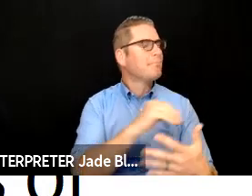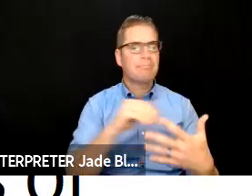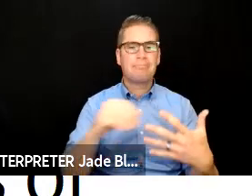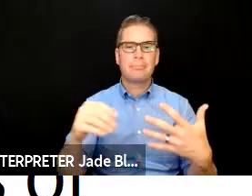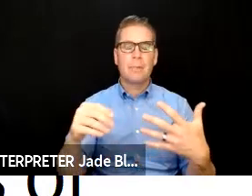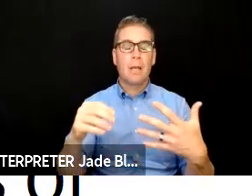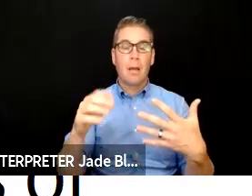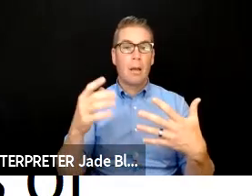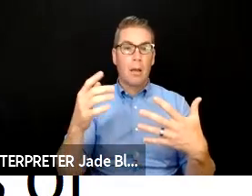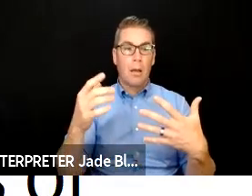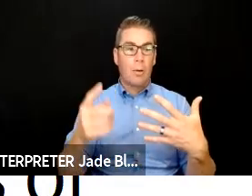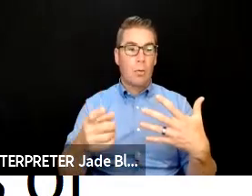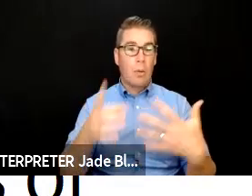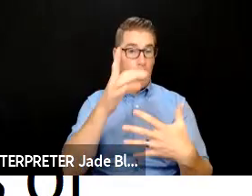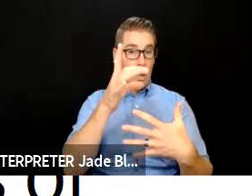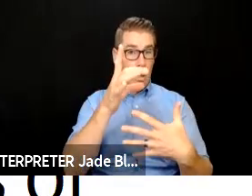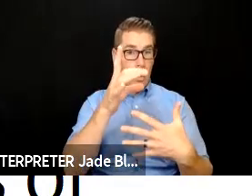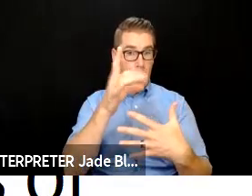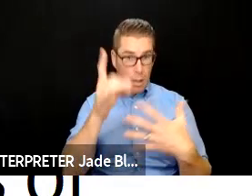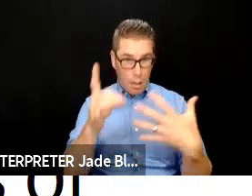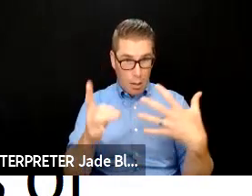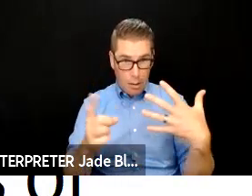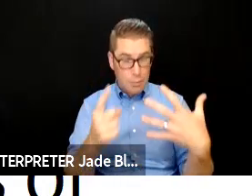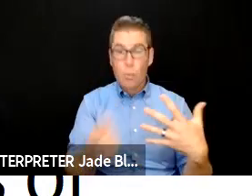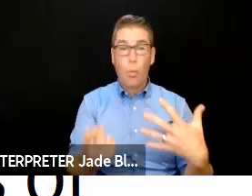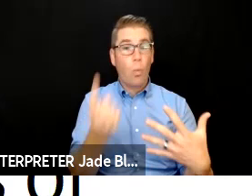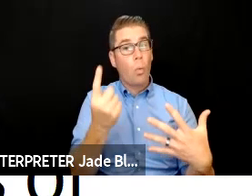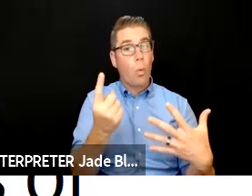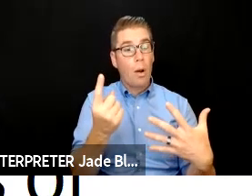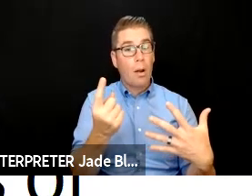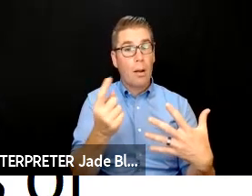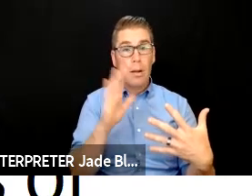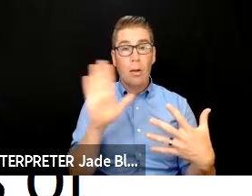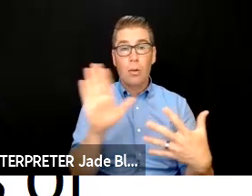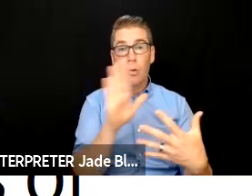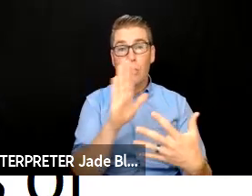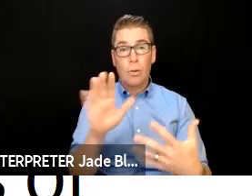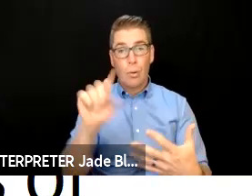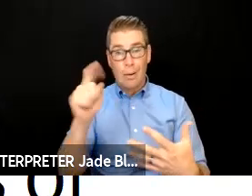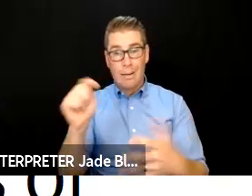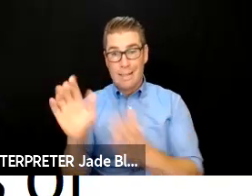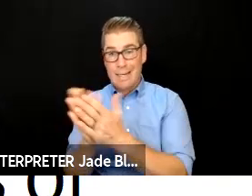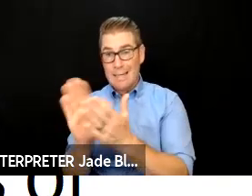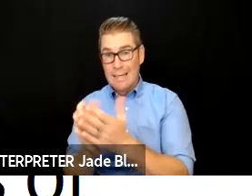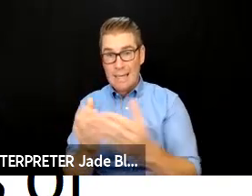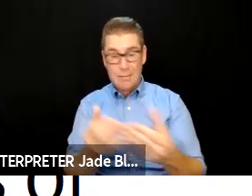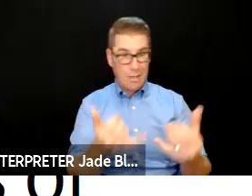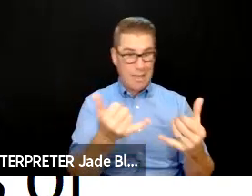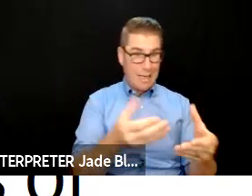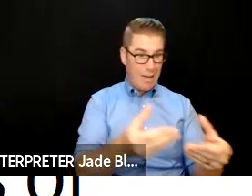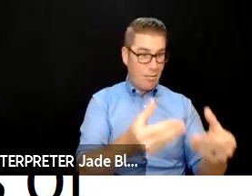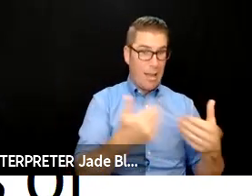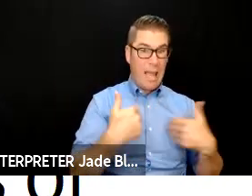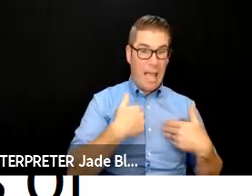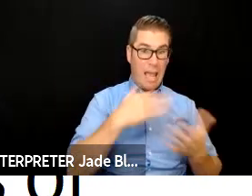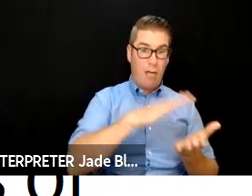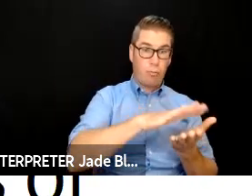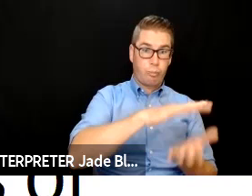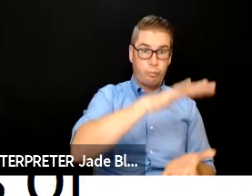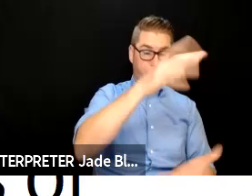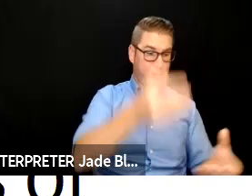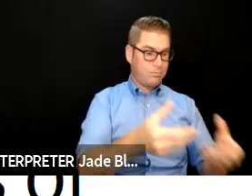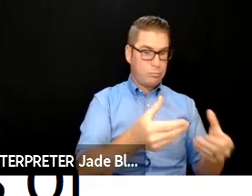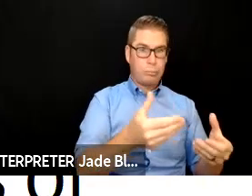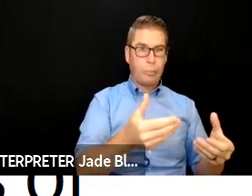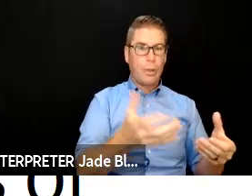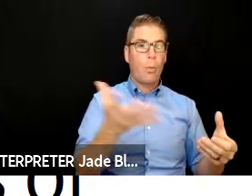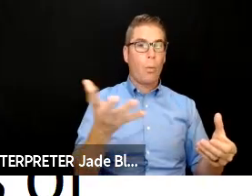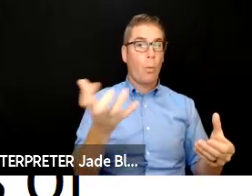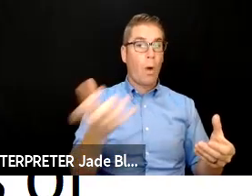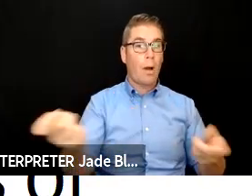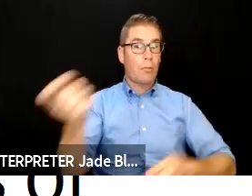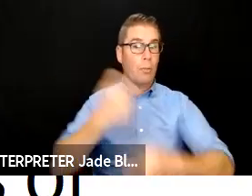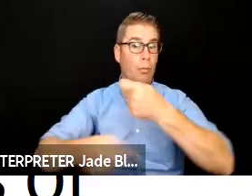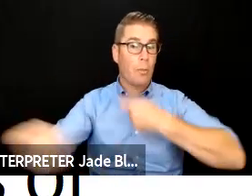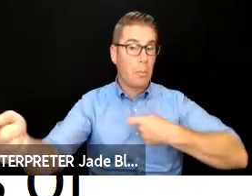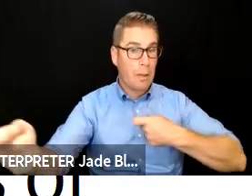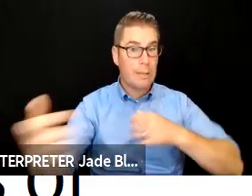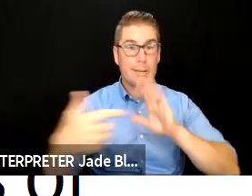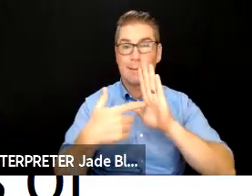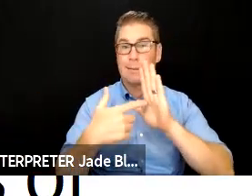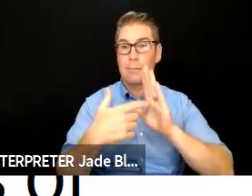Sally Potter: One option is just a reform to find a textbook to replace your existing textbooks and there are many examples of especially science, social science and math.